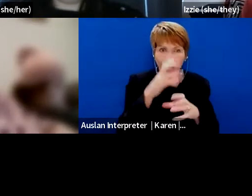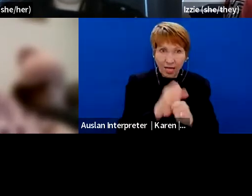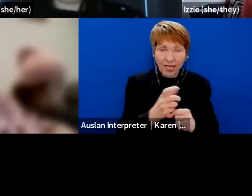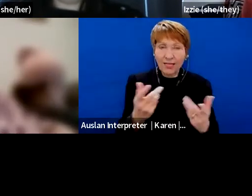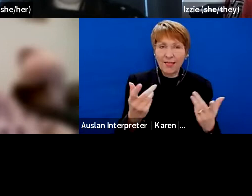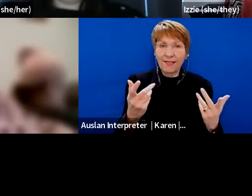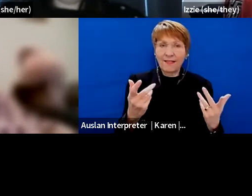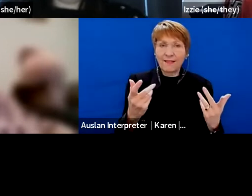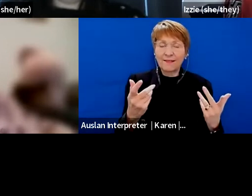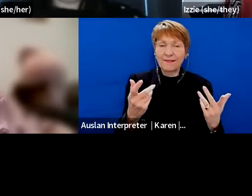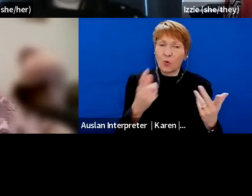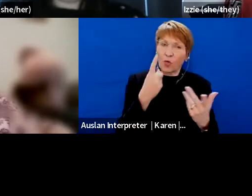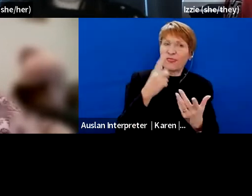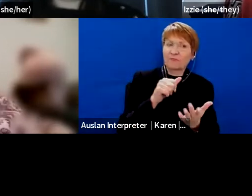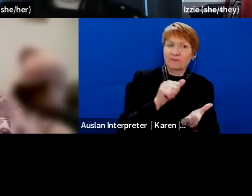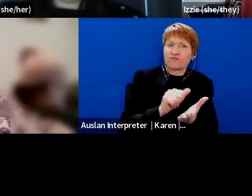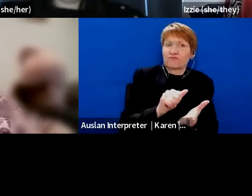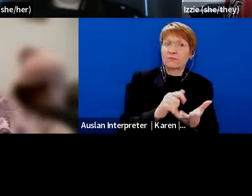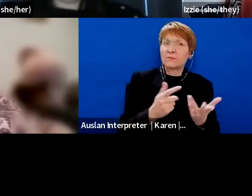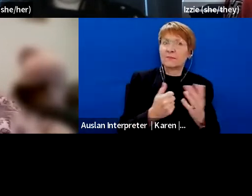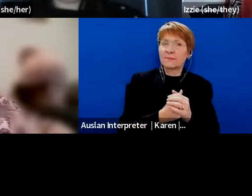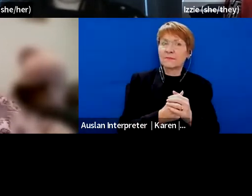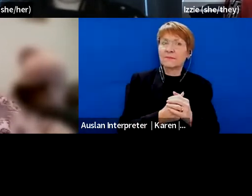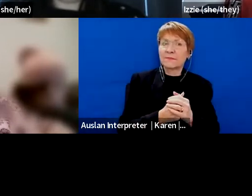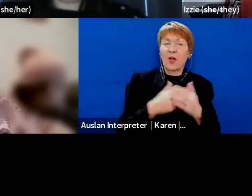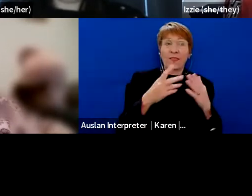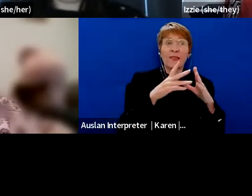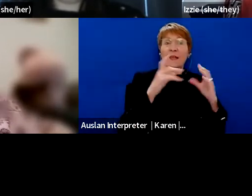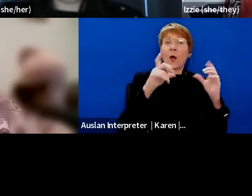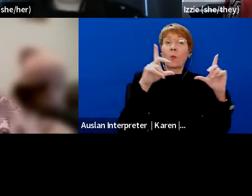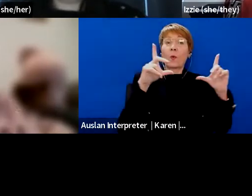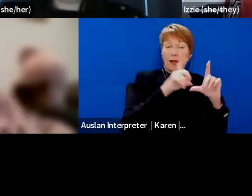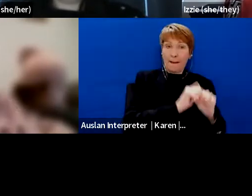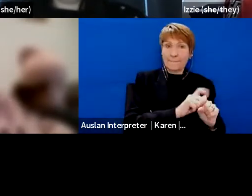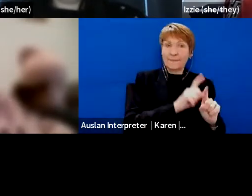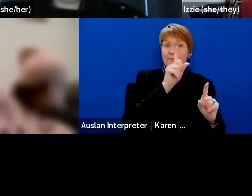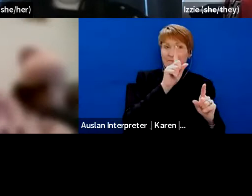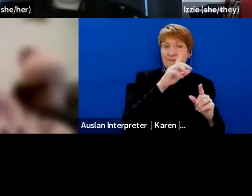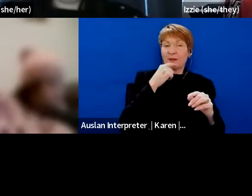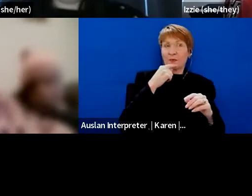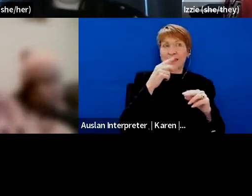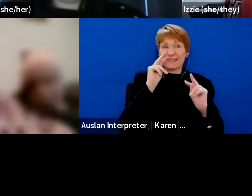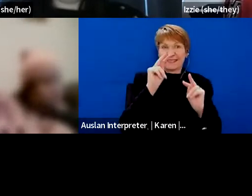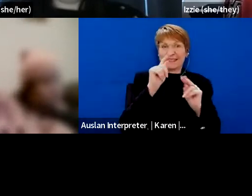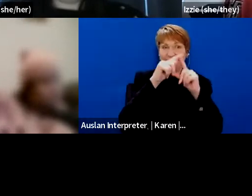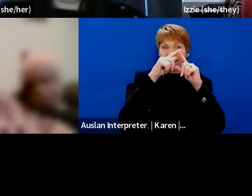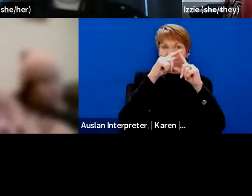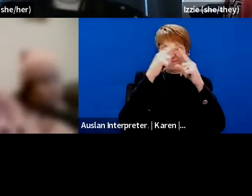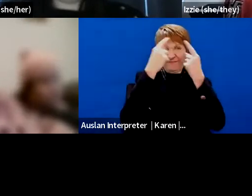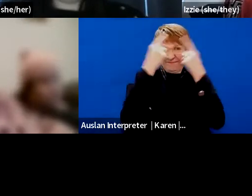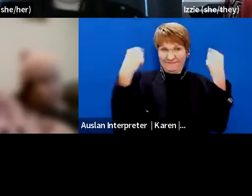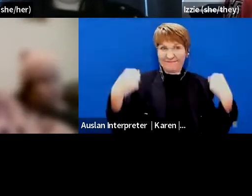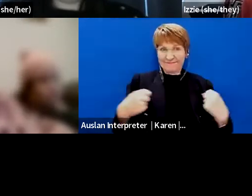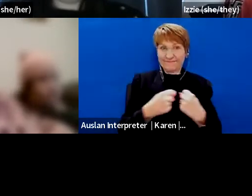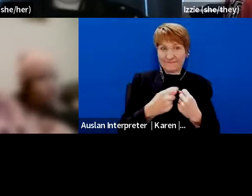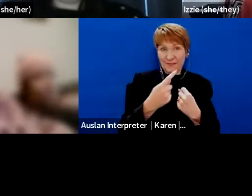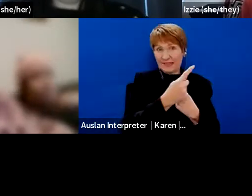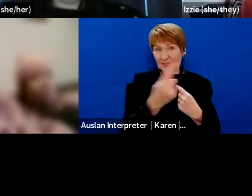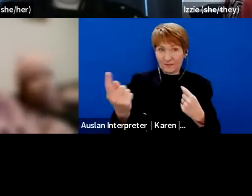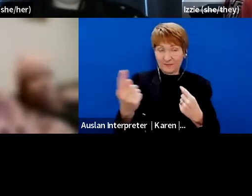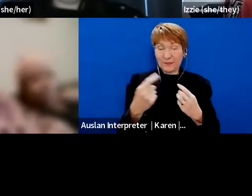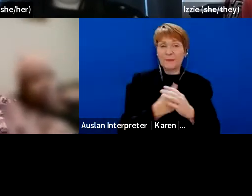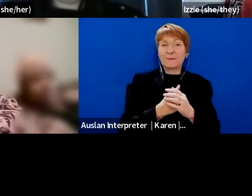So we might stop sharing the slides just for a moment because it'd be great to see everyone spaces as we talk about stories. Thank you, please.